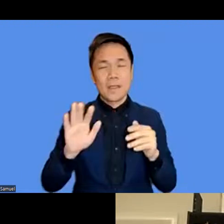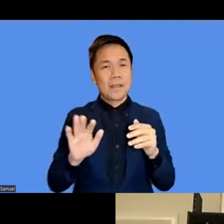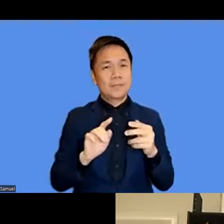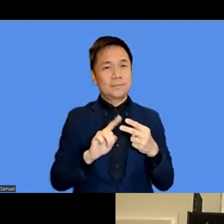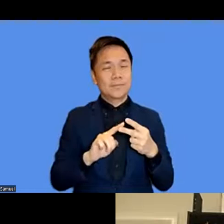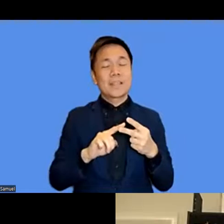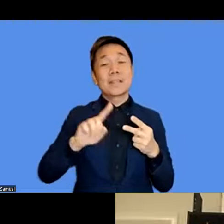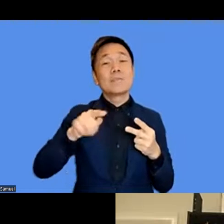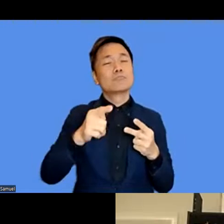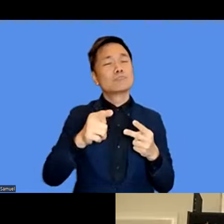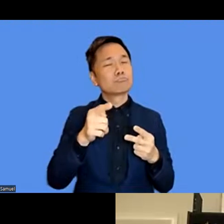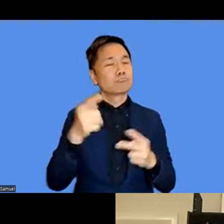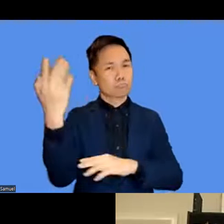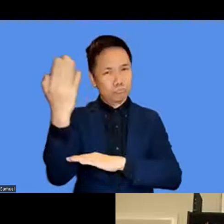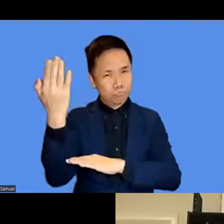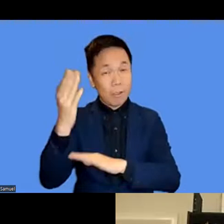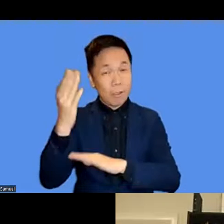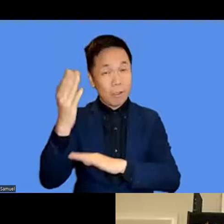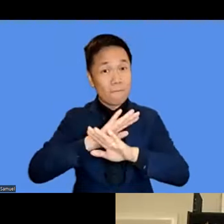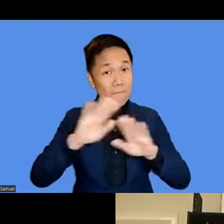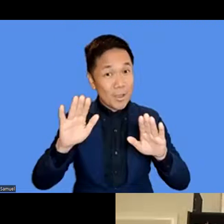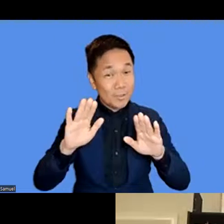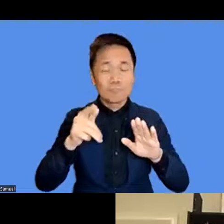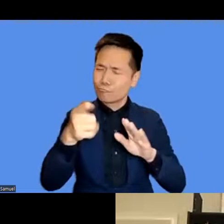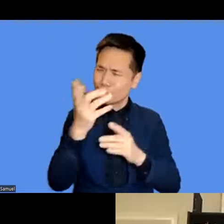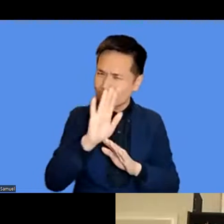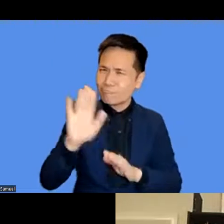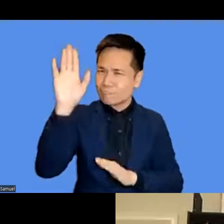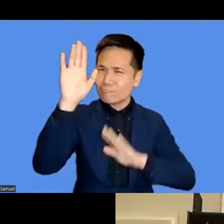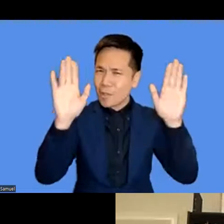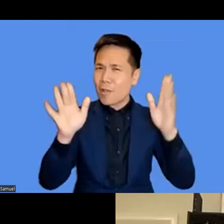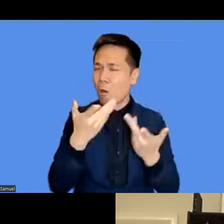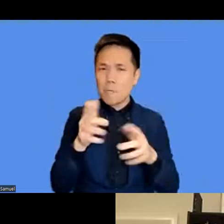But please feel free to ask questions at any time in the question and answer box, in the